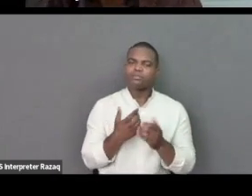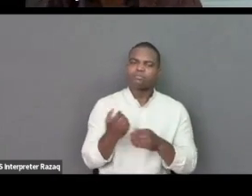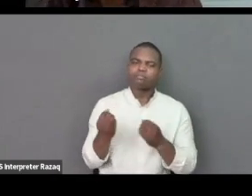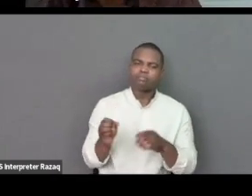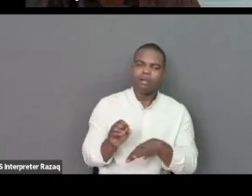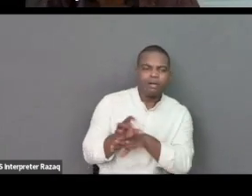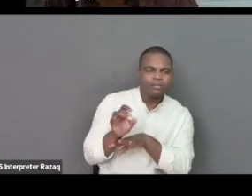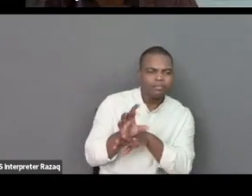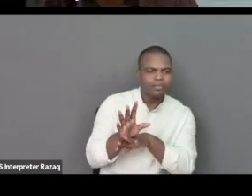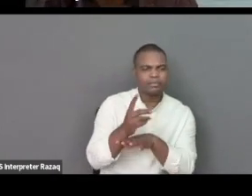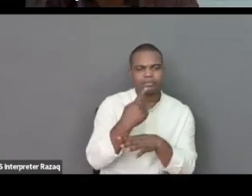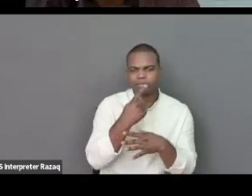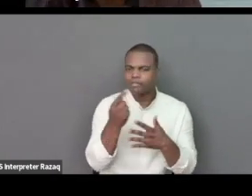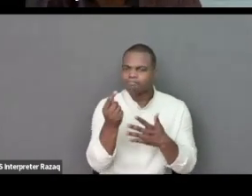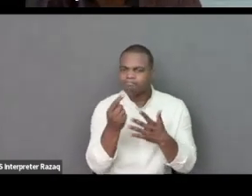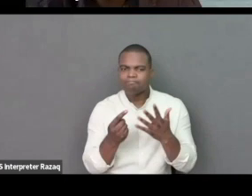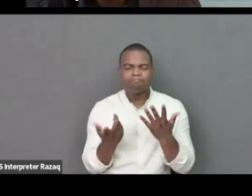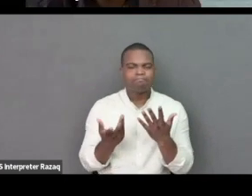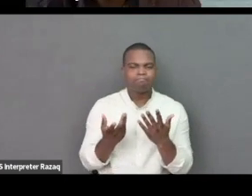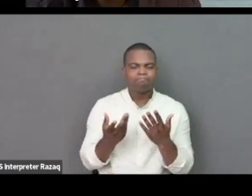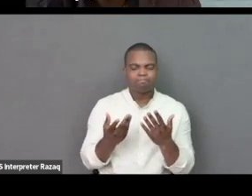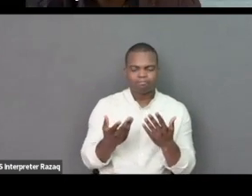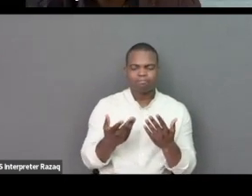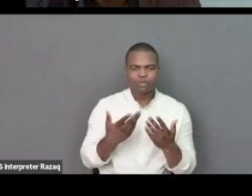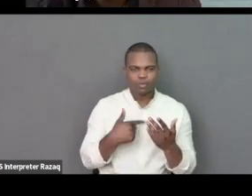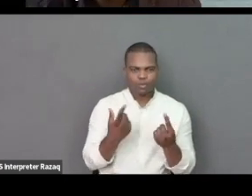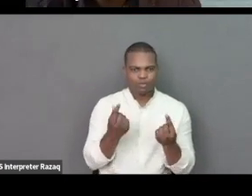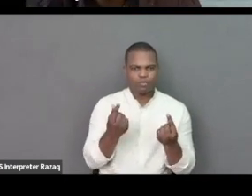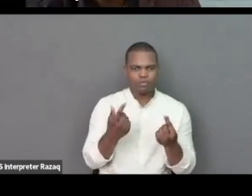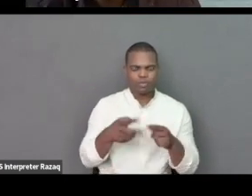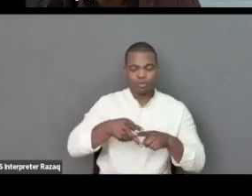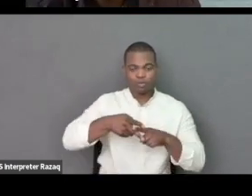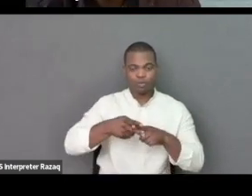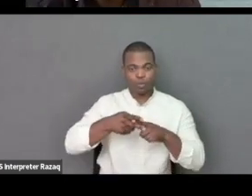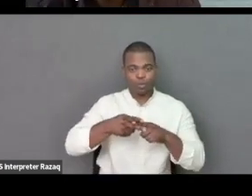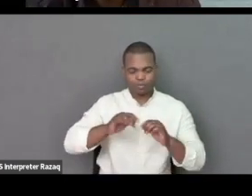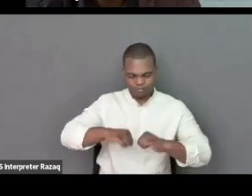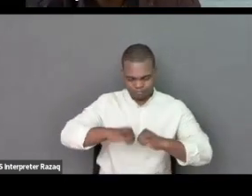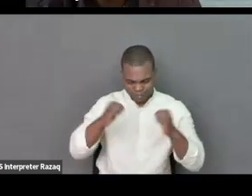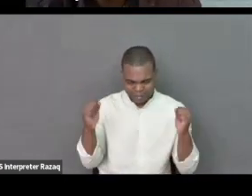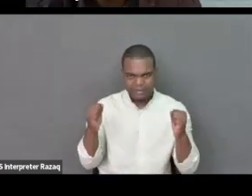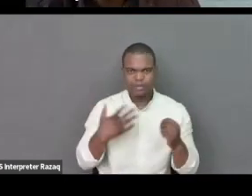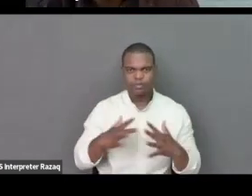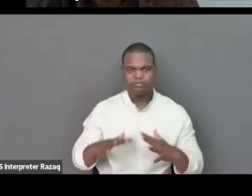talk shortly about in the next slide, and then, now we are in the process of